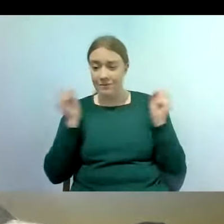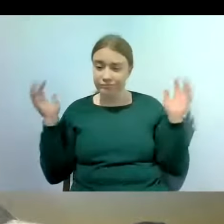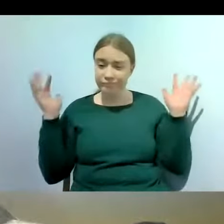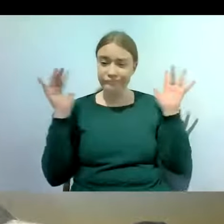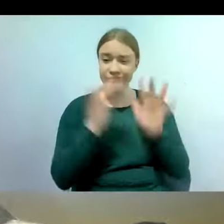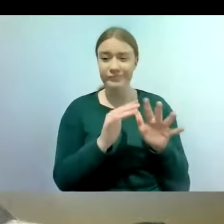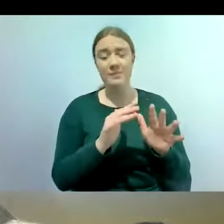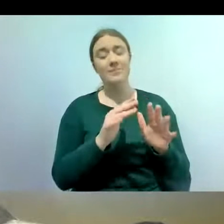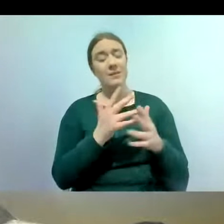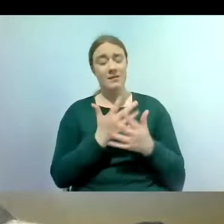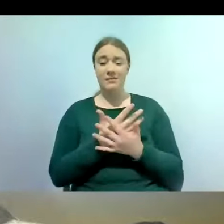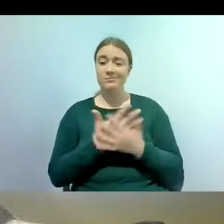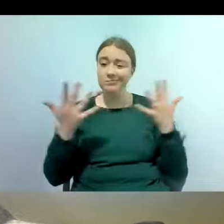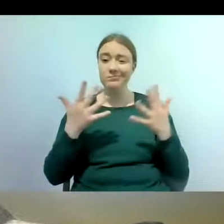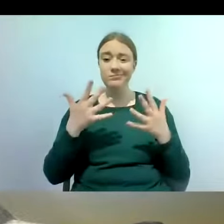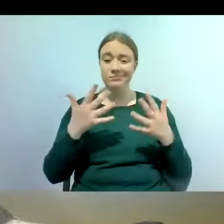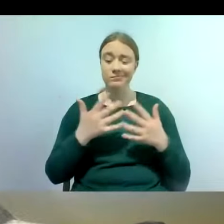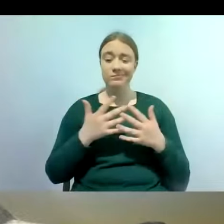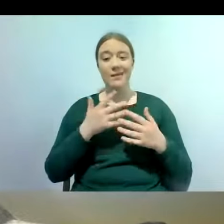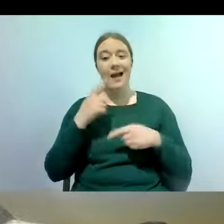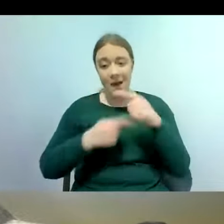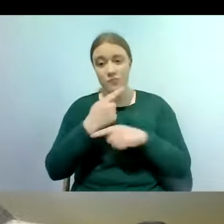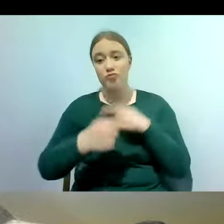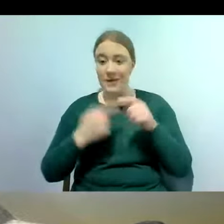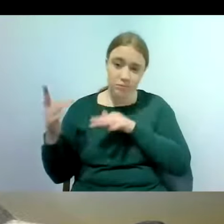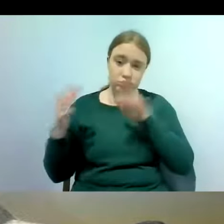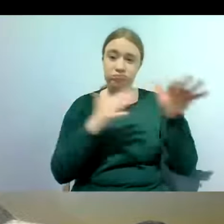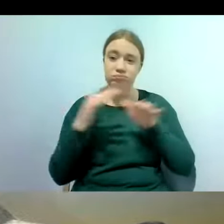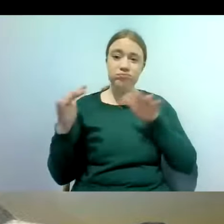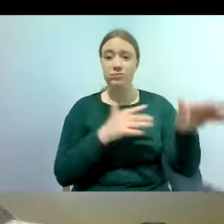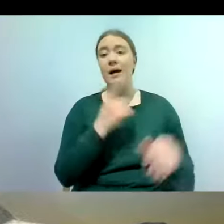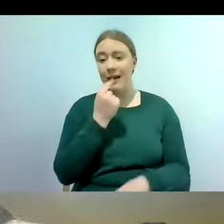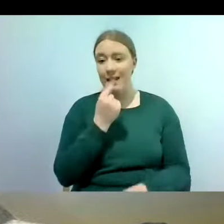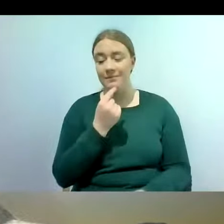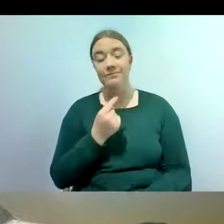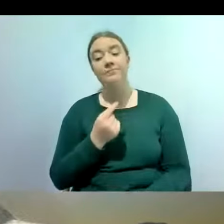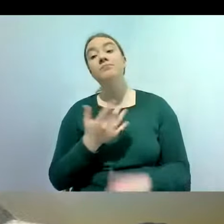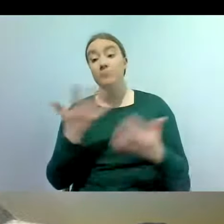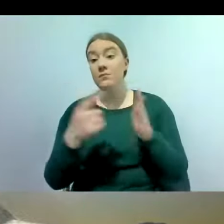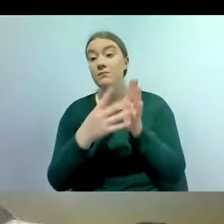large numbers every year and just to give you an example of what i mean by keystone species